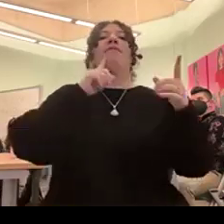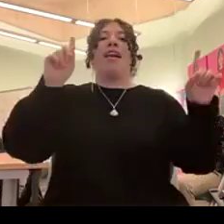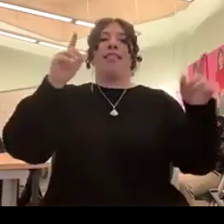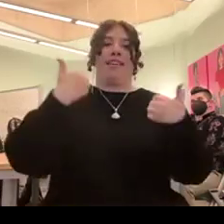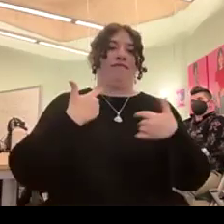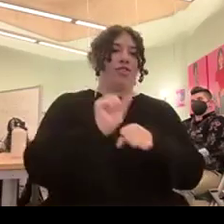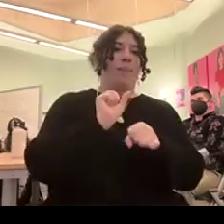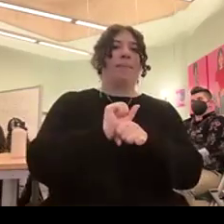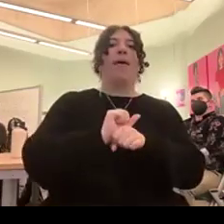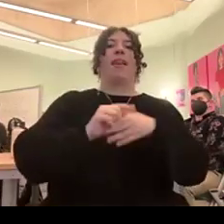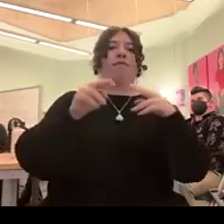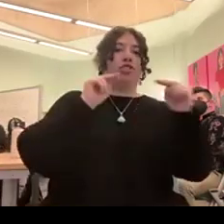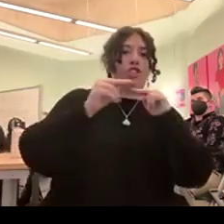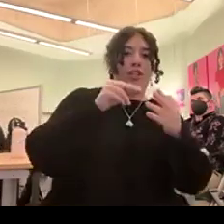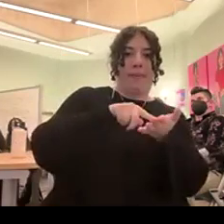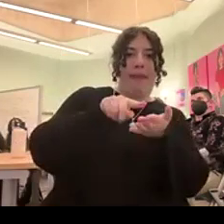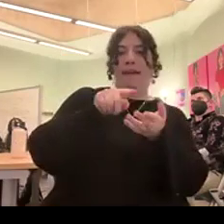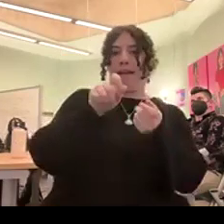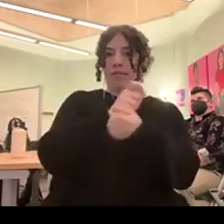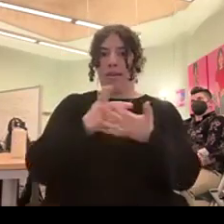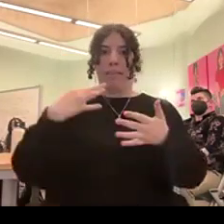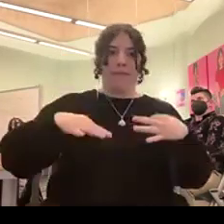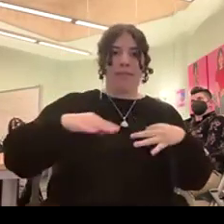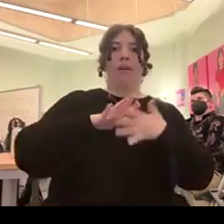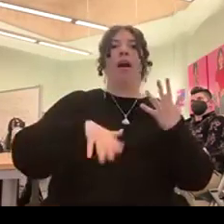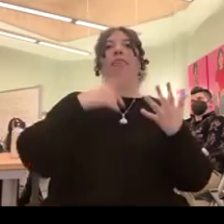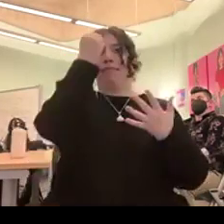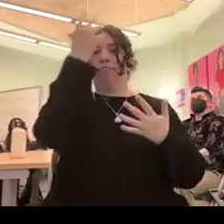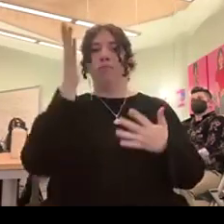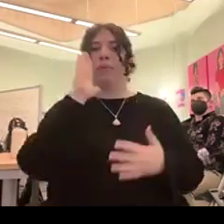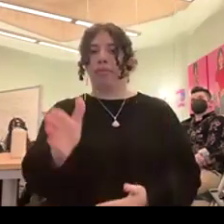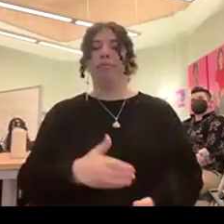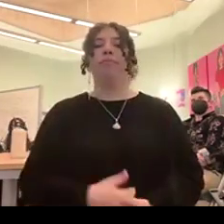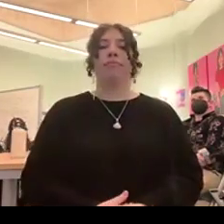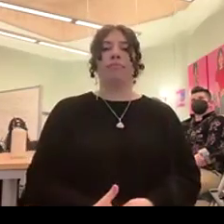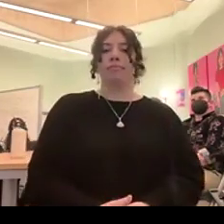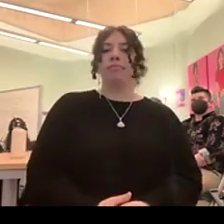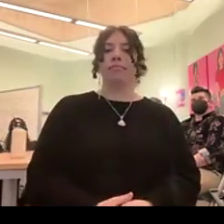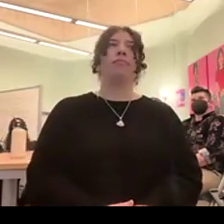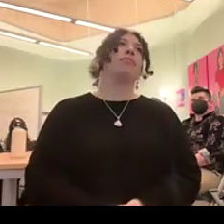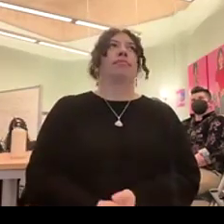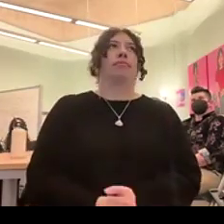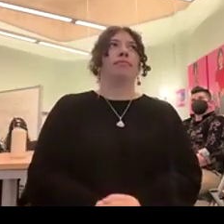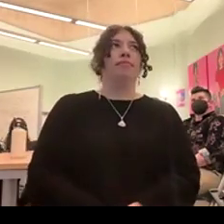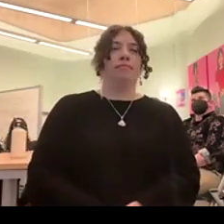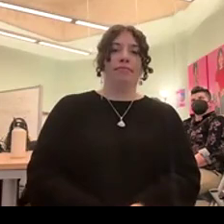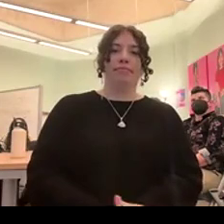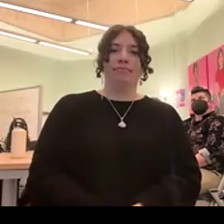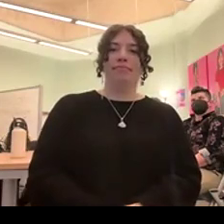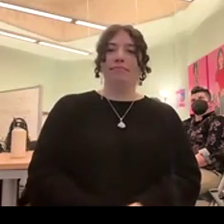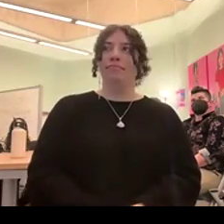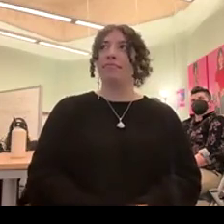I need until I have the job and I've negotiated all of the pay and things like that and benefits.